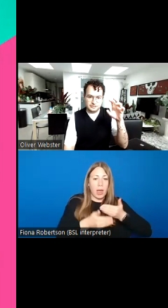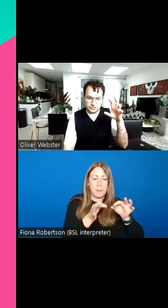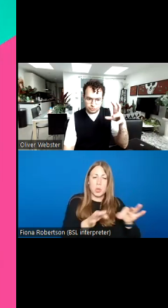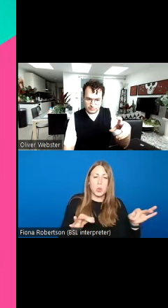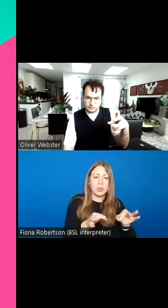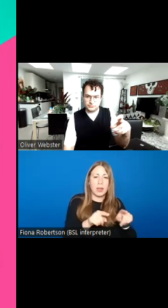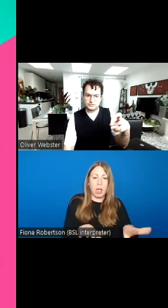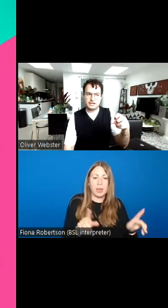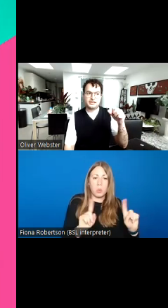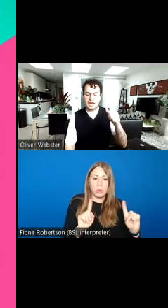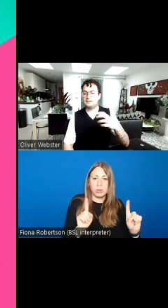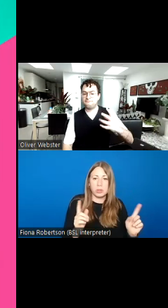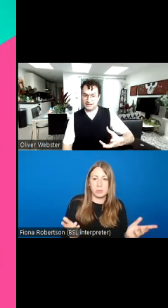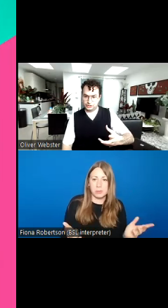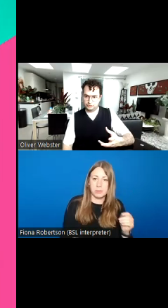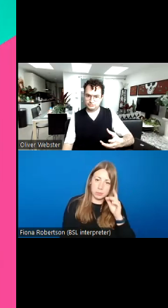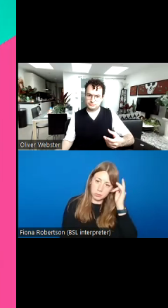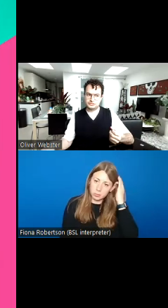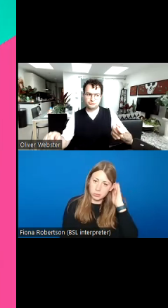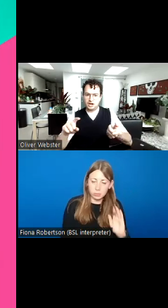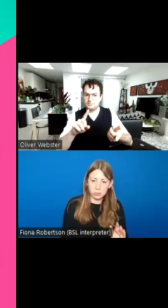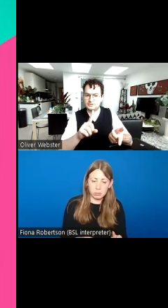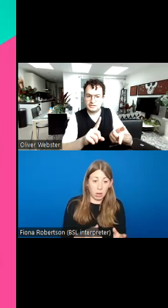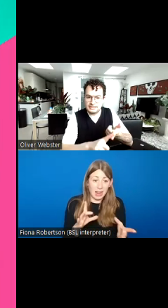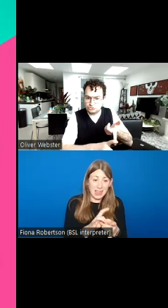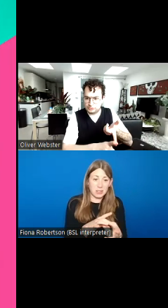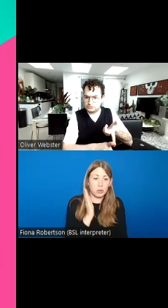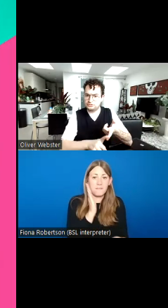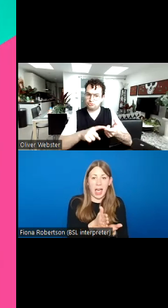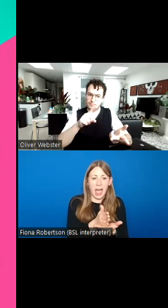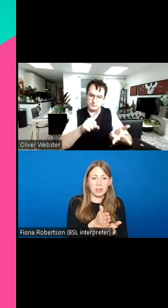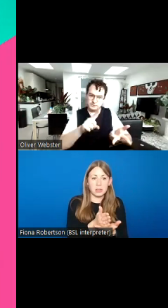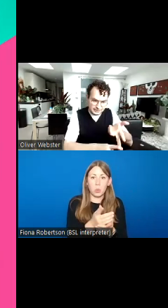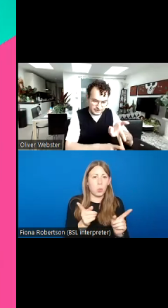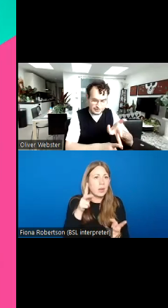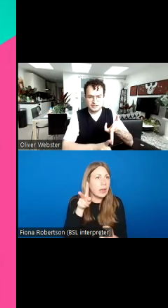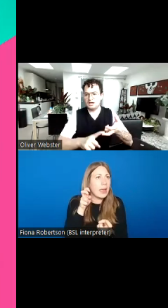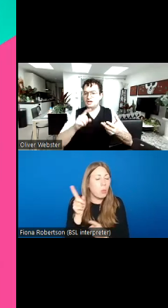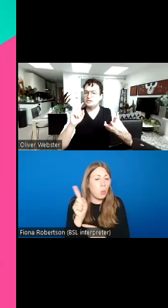The description of music, again, is factual. Describe the instrument. Describe the pacing.